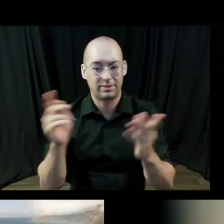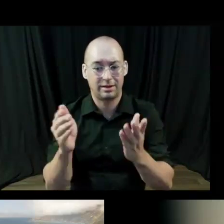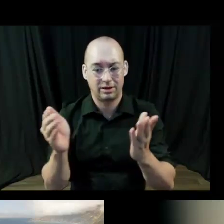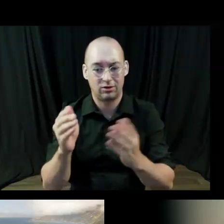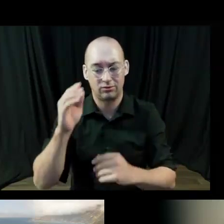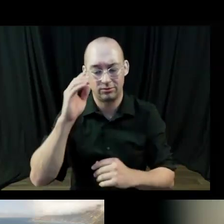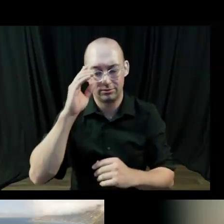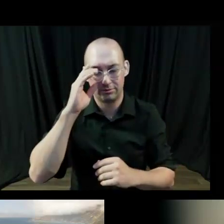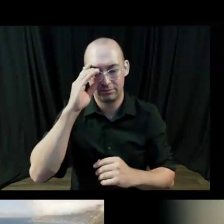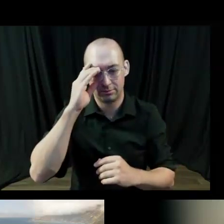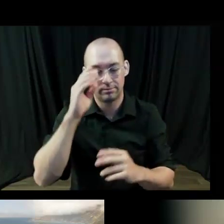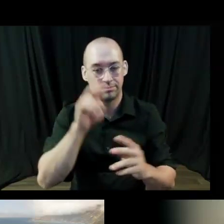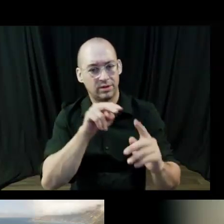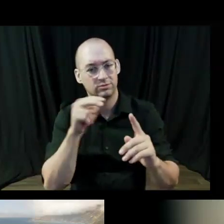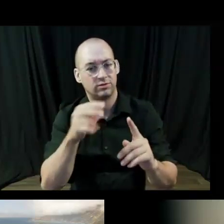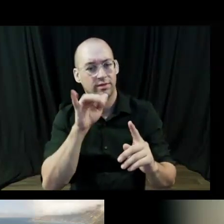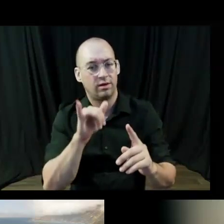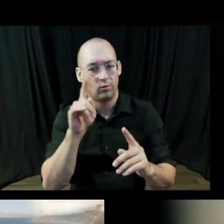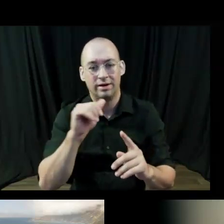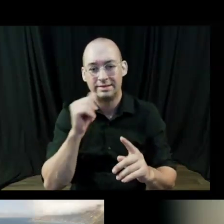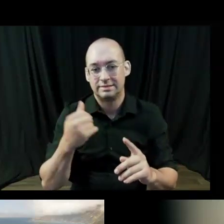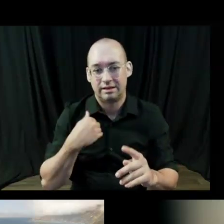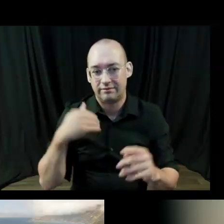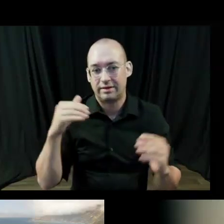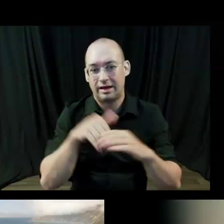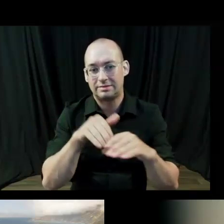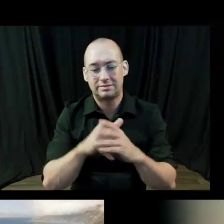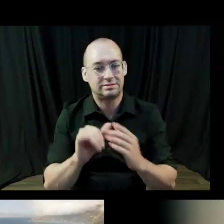serving the one that doesn't have that access, so I'm grateful for any opportunity for us to be able